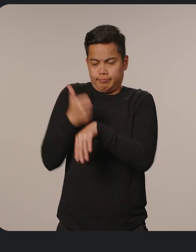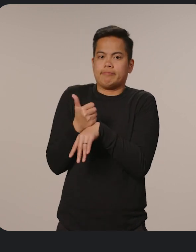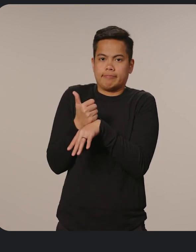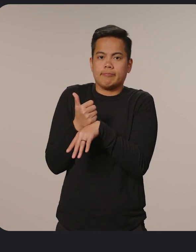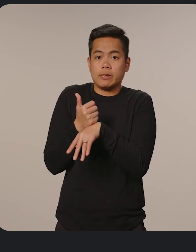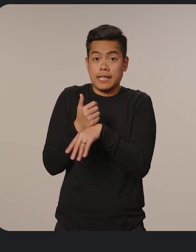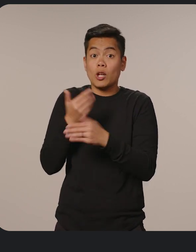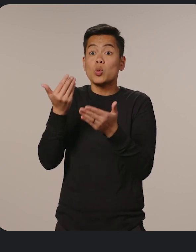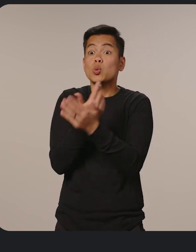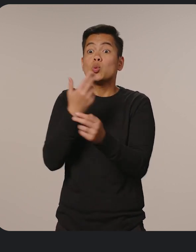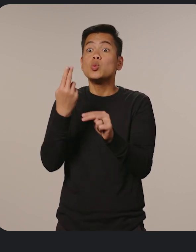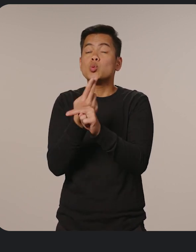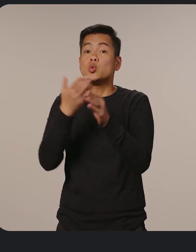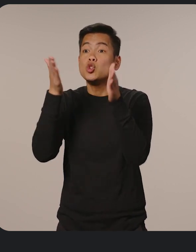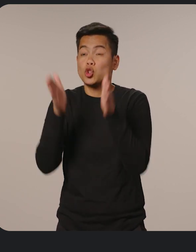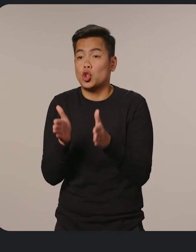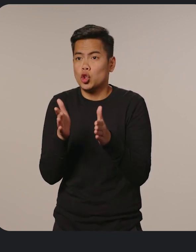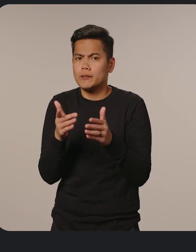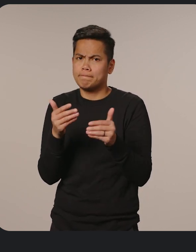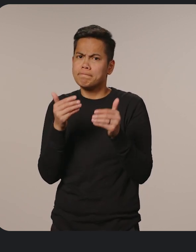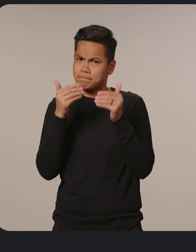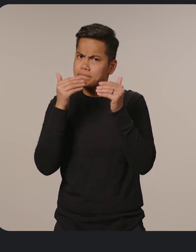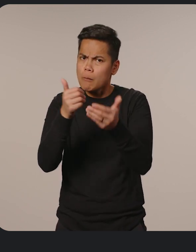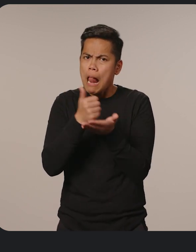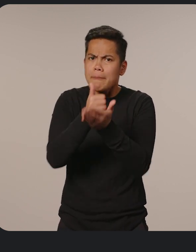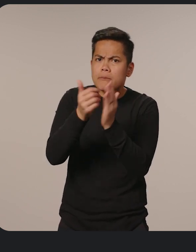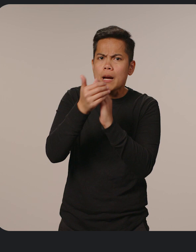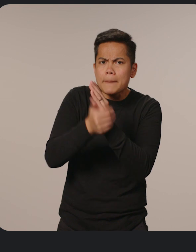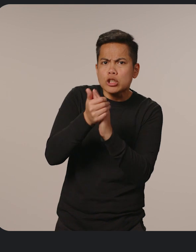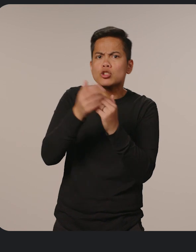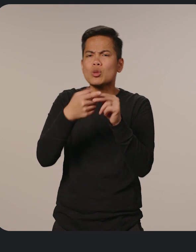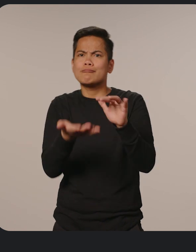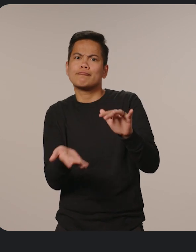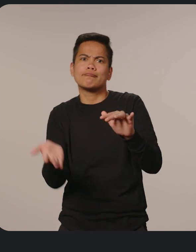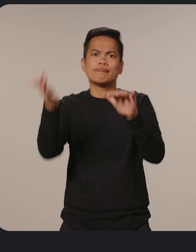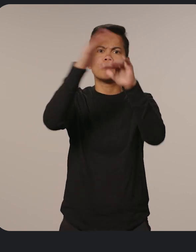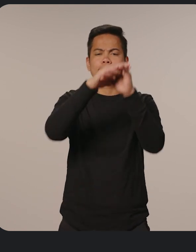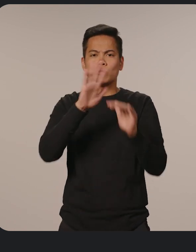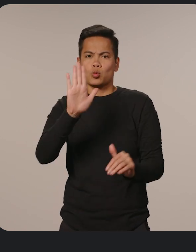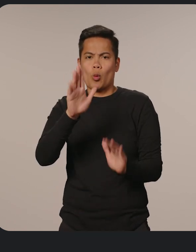that increase your brand's awareness. So what can you do today?